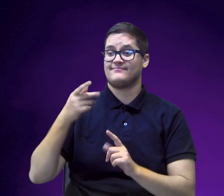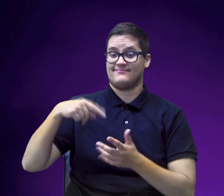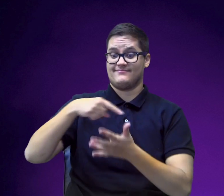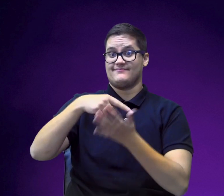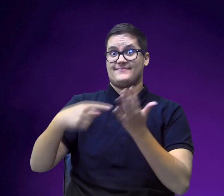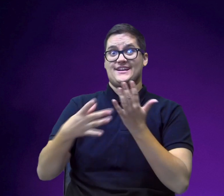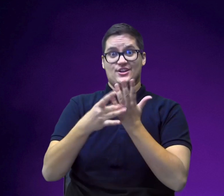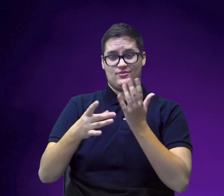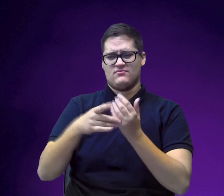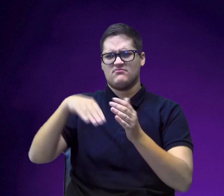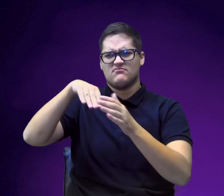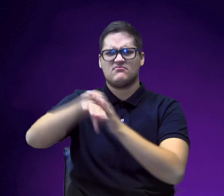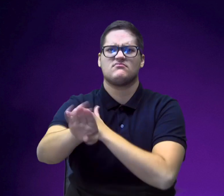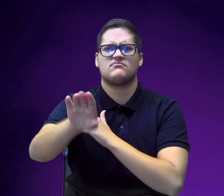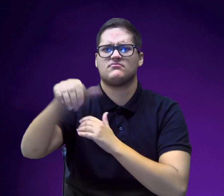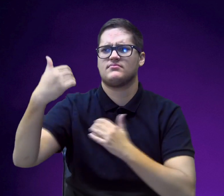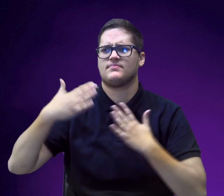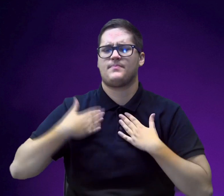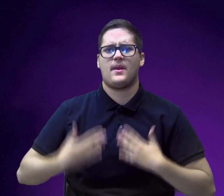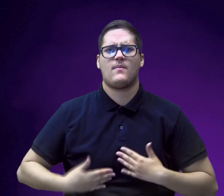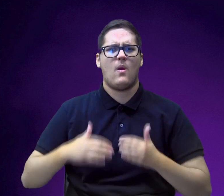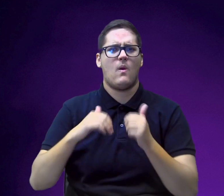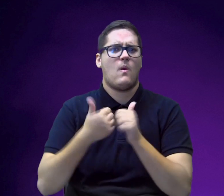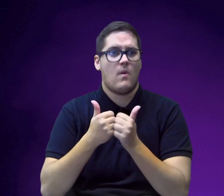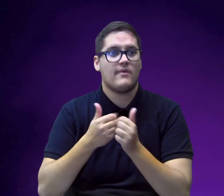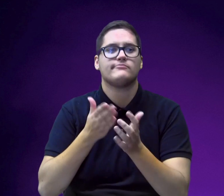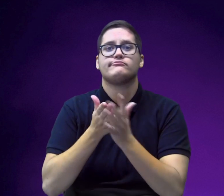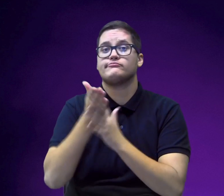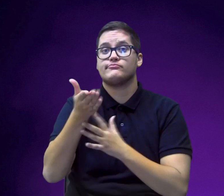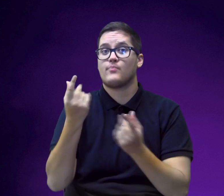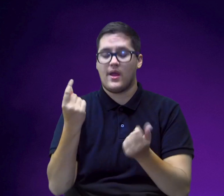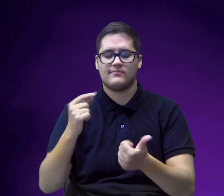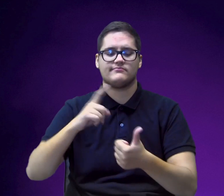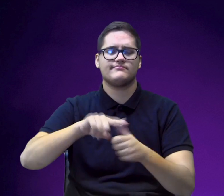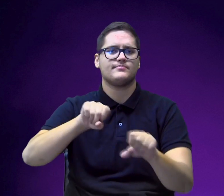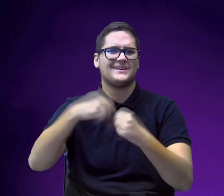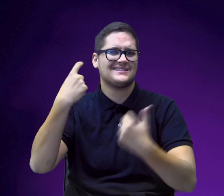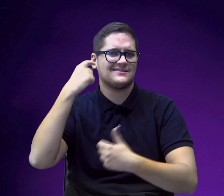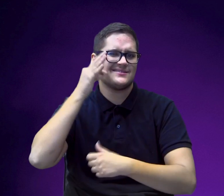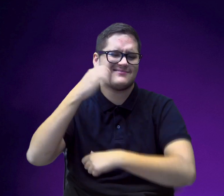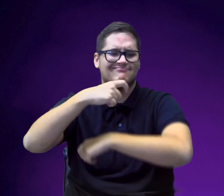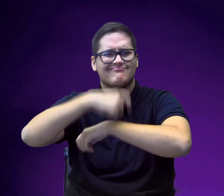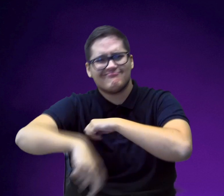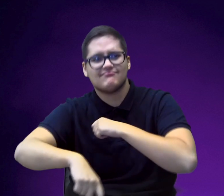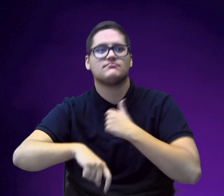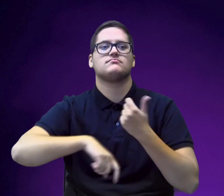How do these fluids enter other person's body?: 1. Broken skin (cuts).